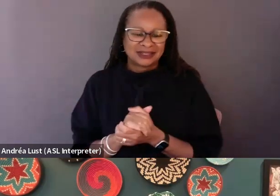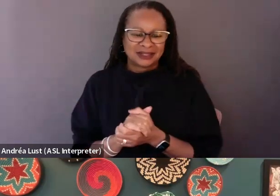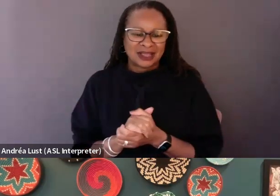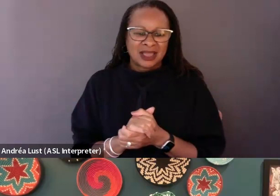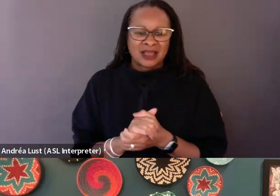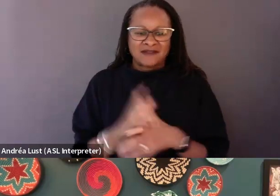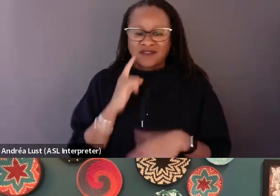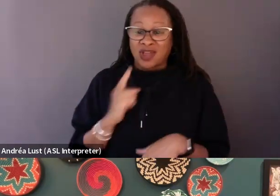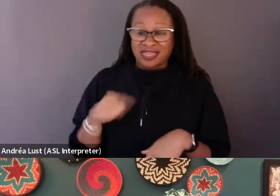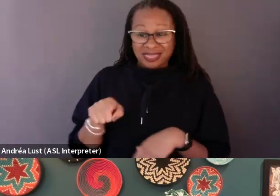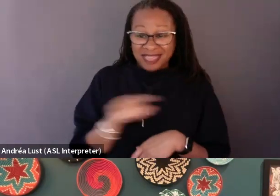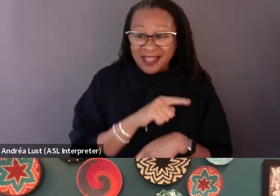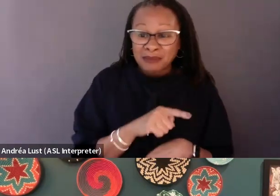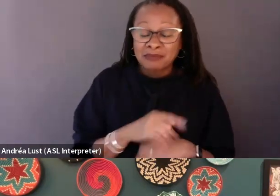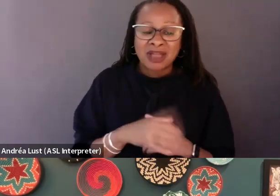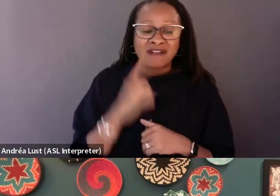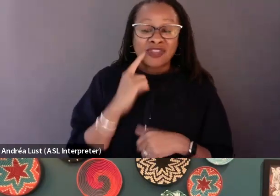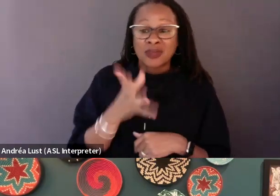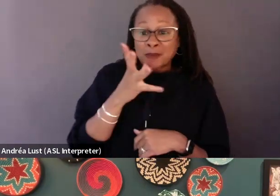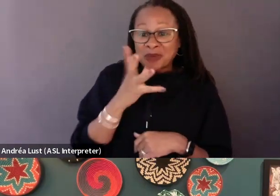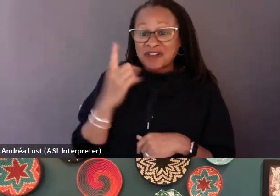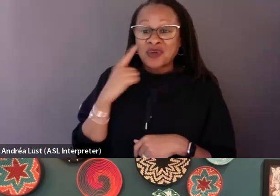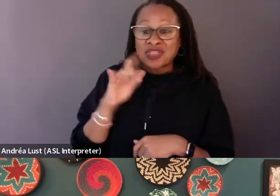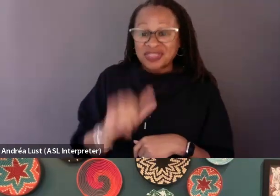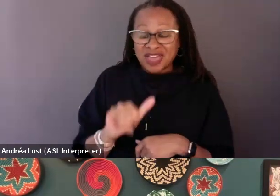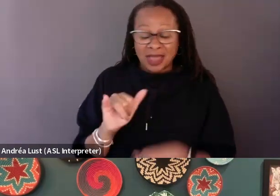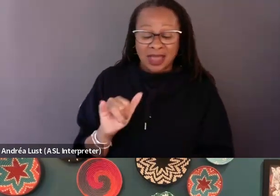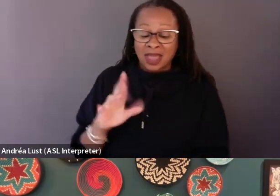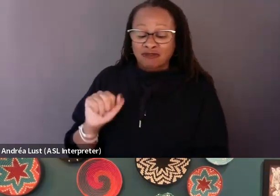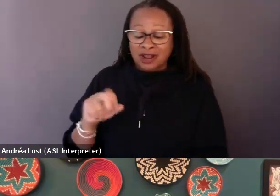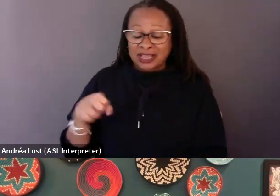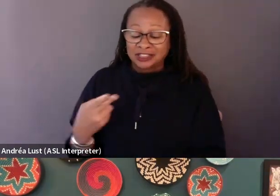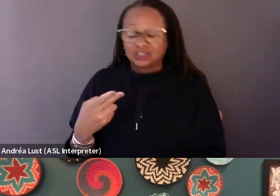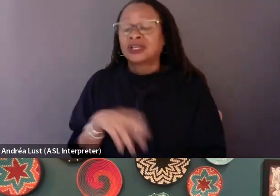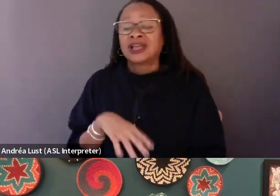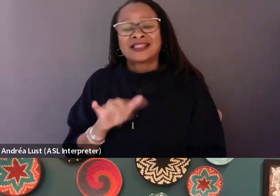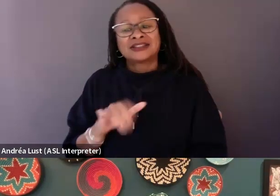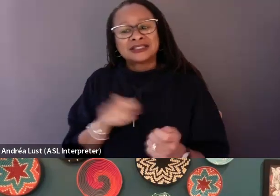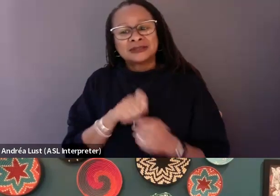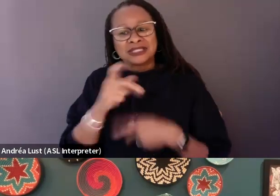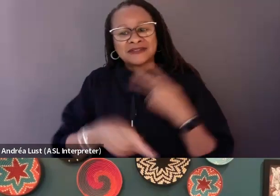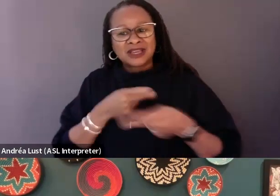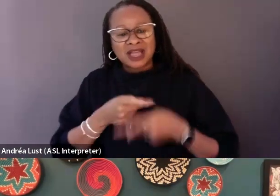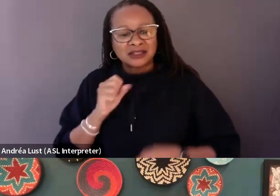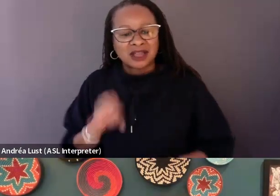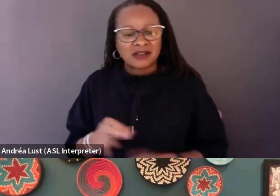But for them, for the mother, for Rakesh, there is a certain kind of peace,